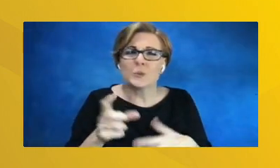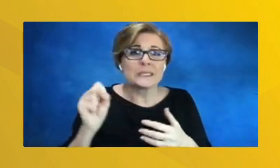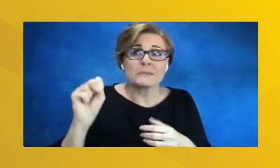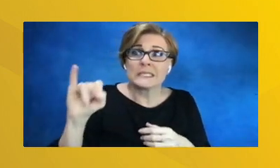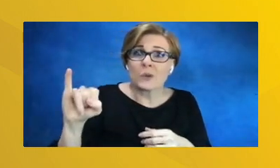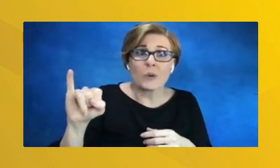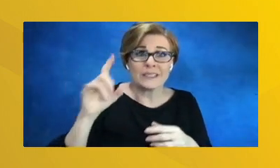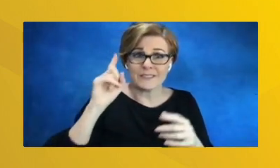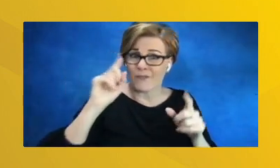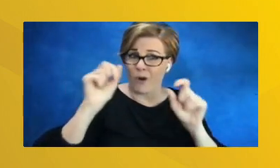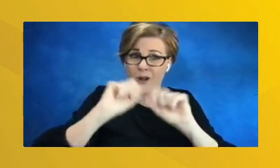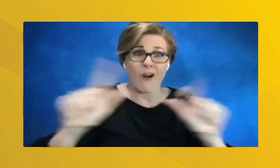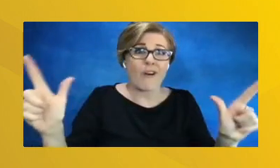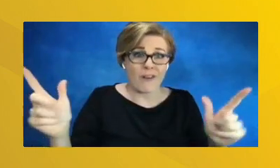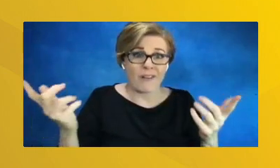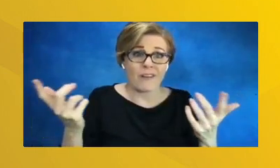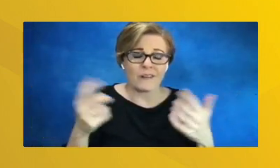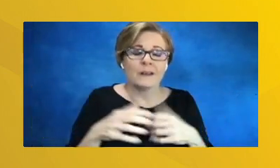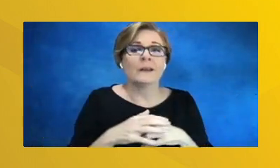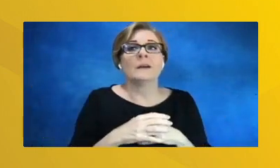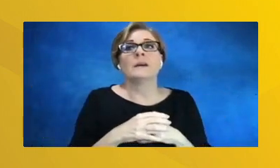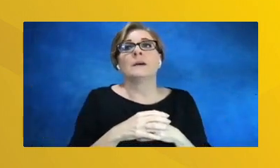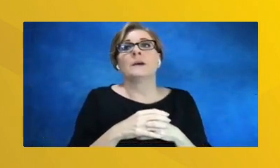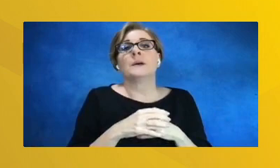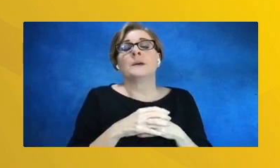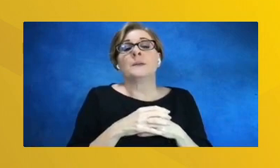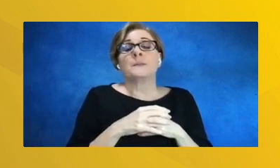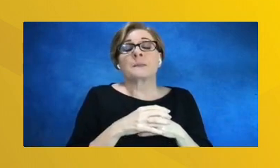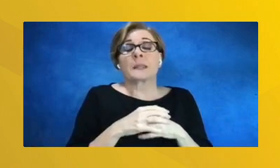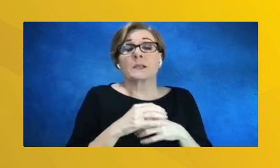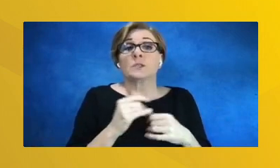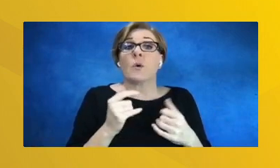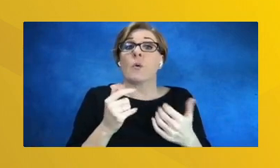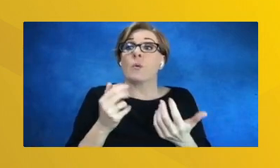And so not only are we trying to bring the Smithsonian resources and objects into your